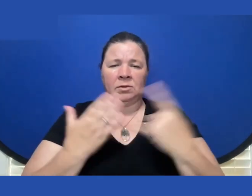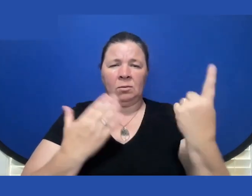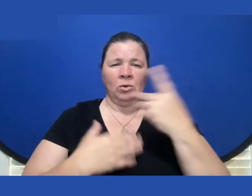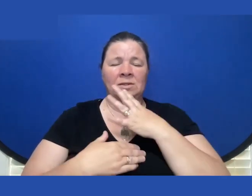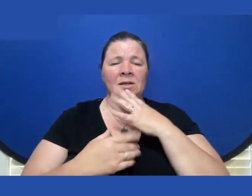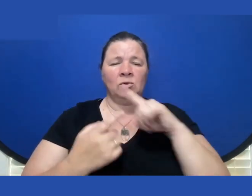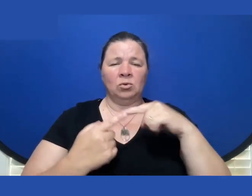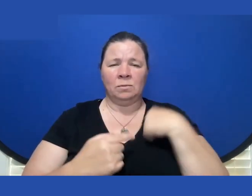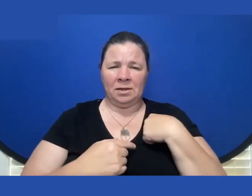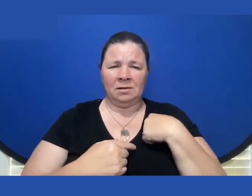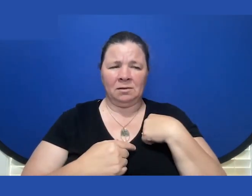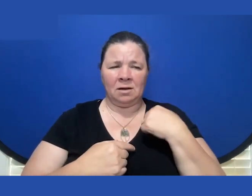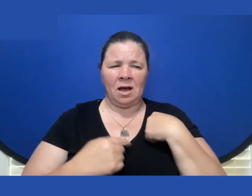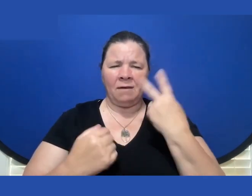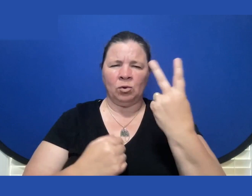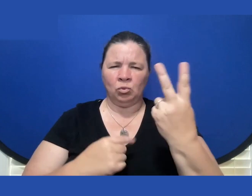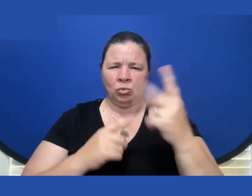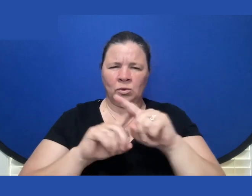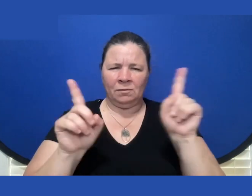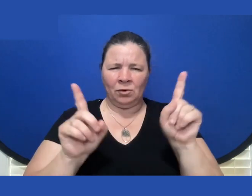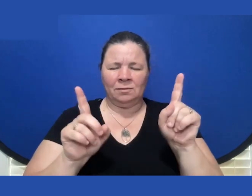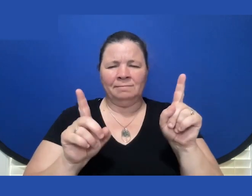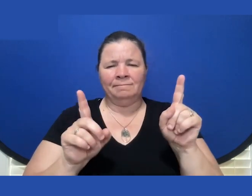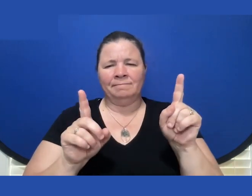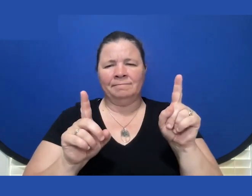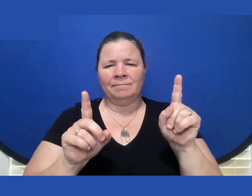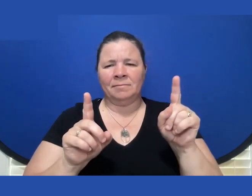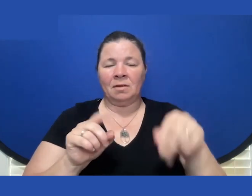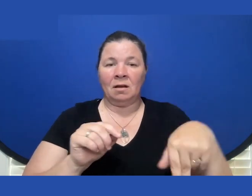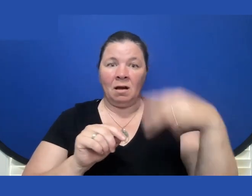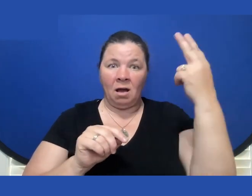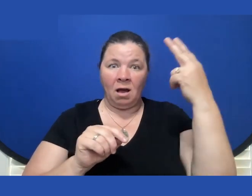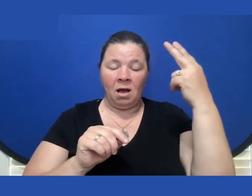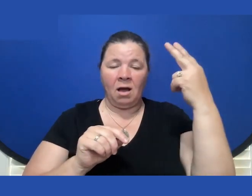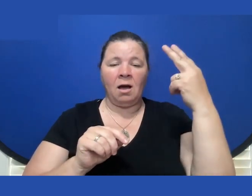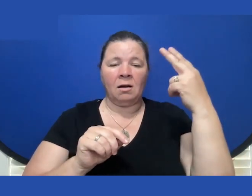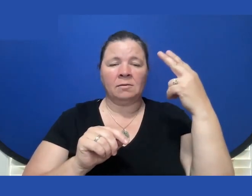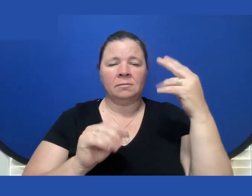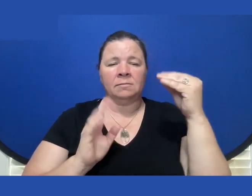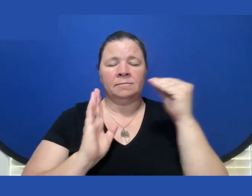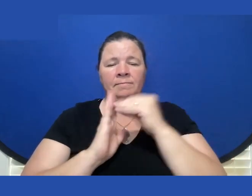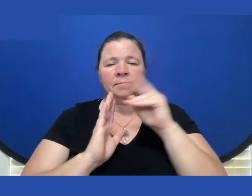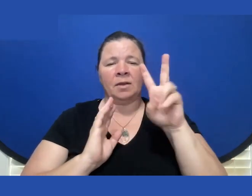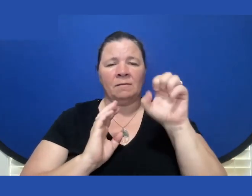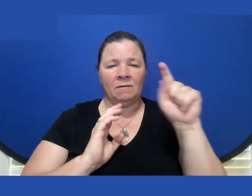I've had two different, very highly placed Veterans say to me,